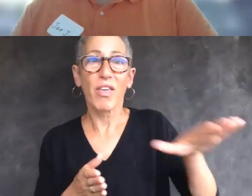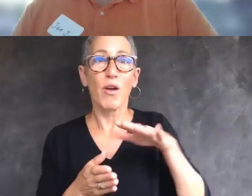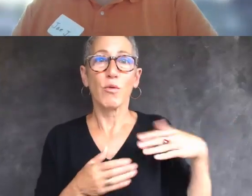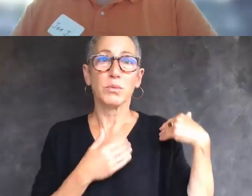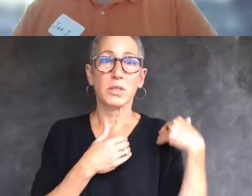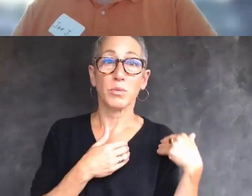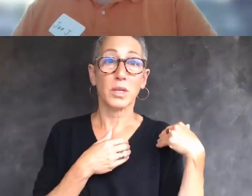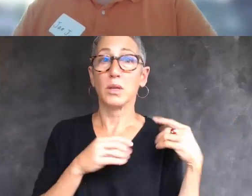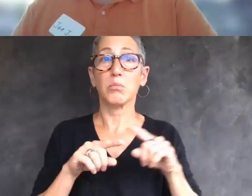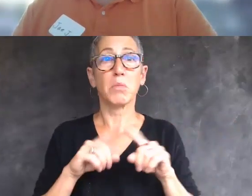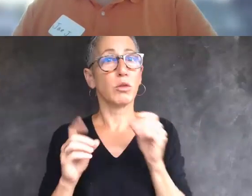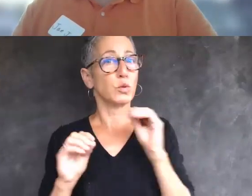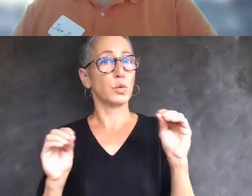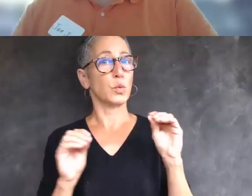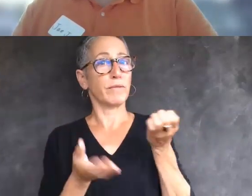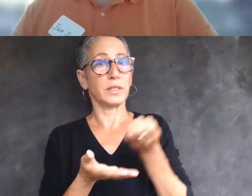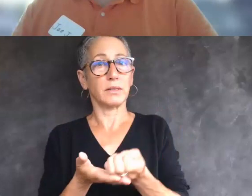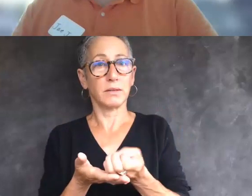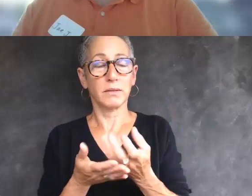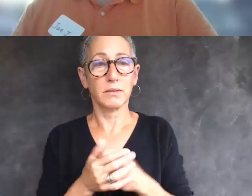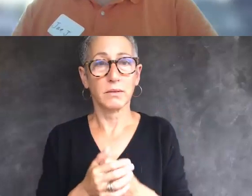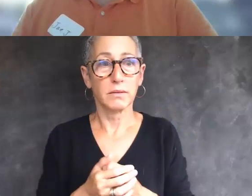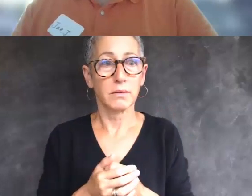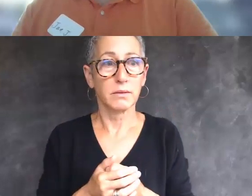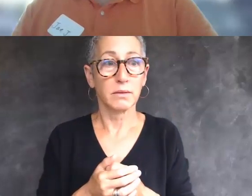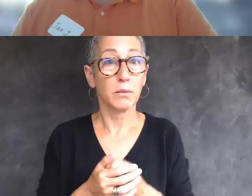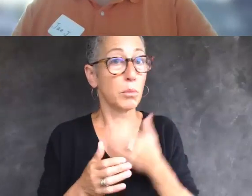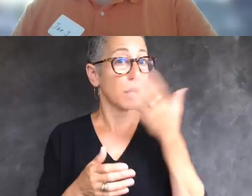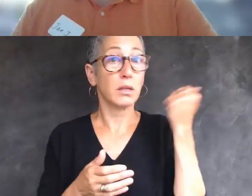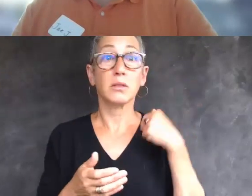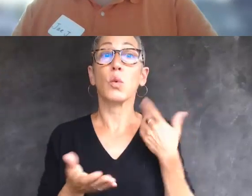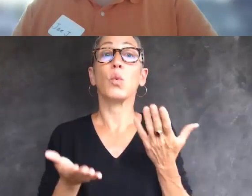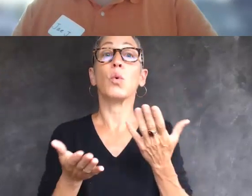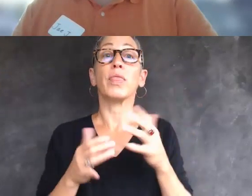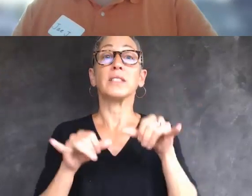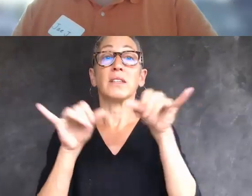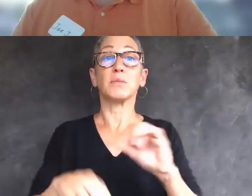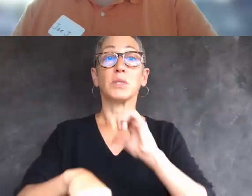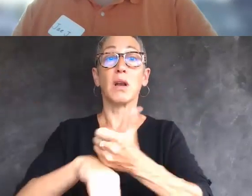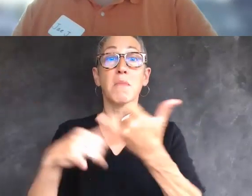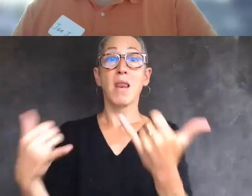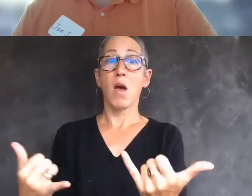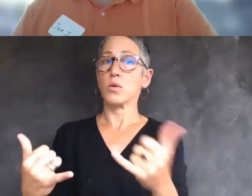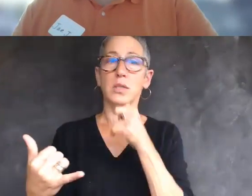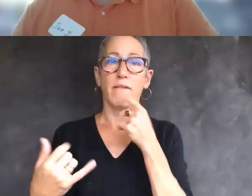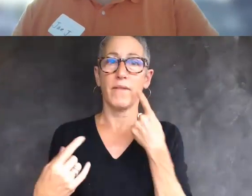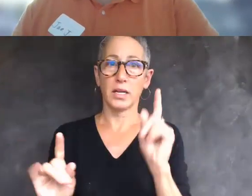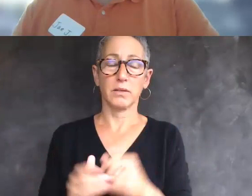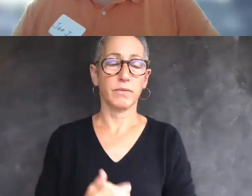When we are clear that what exists is not effective. And so I share the first panelists sentiments